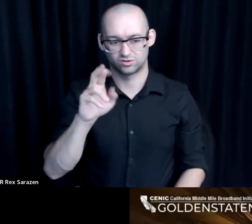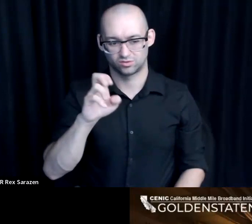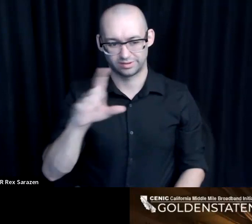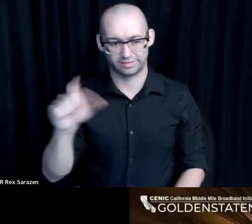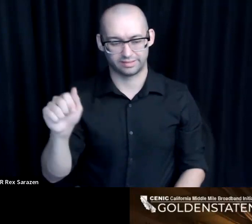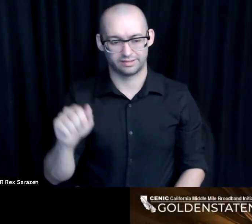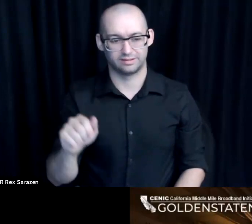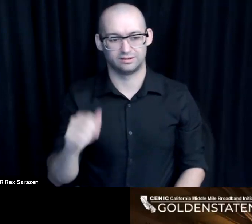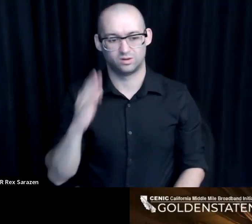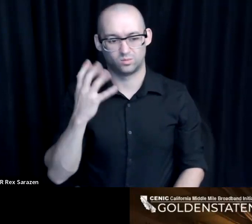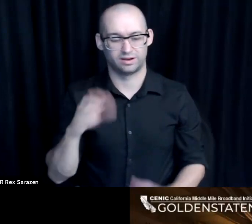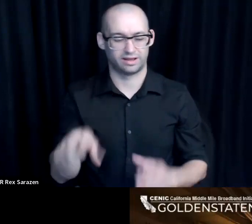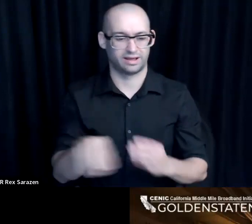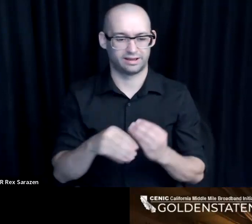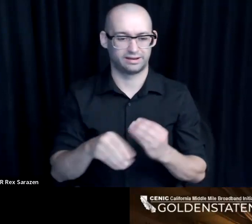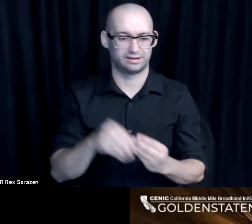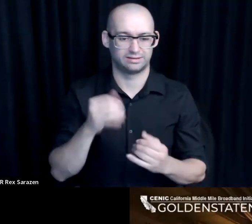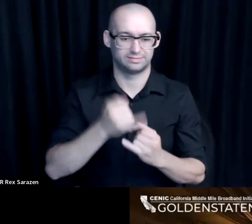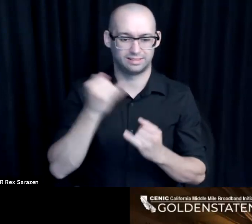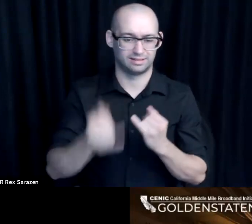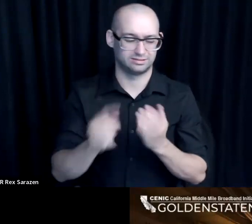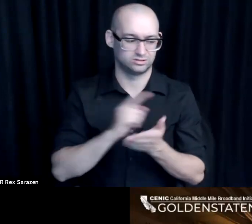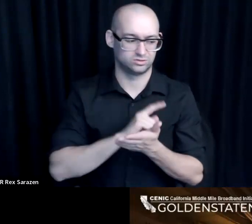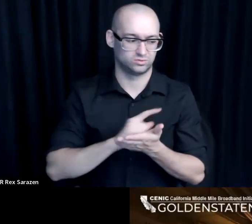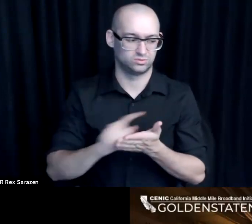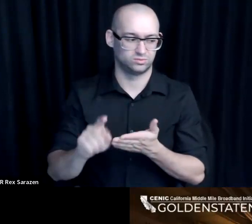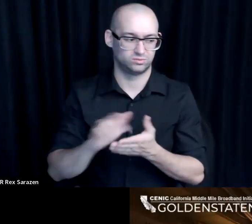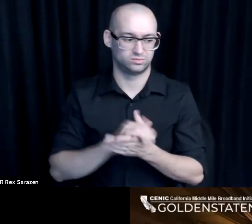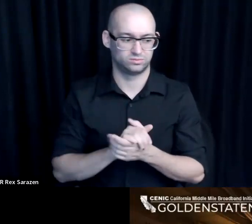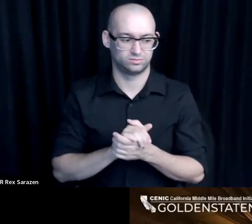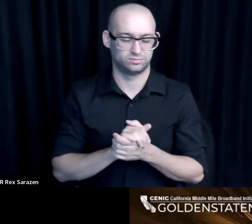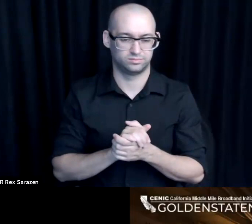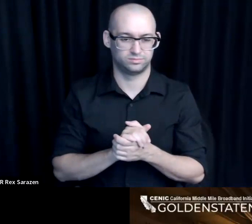just last week the Department of Technology’s Middle Mile Broadband Initiative team